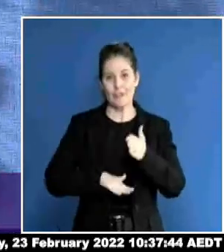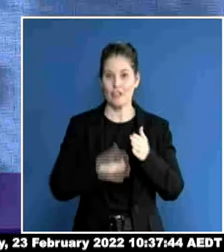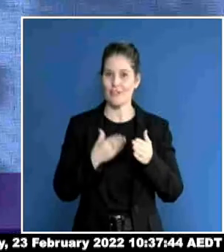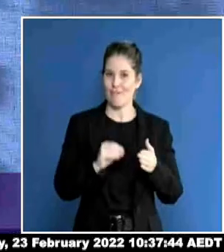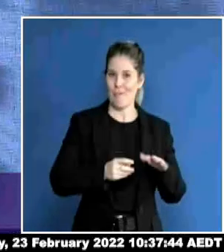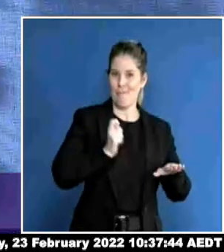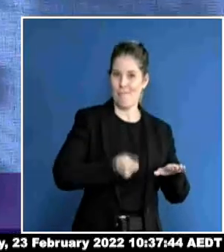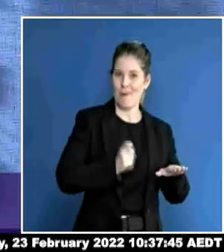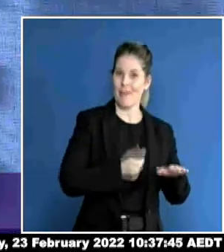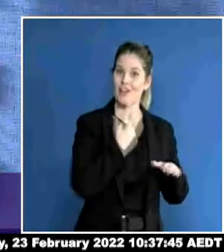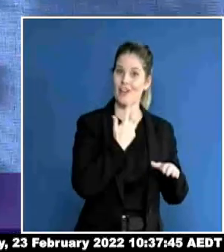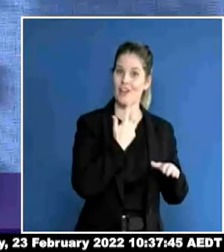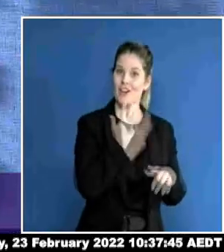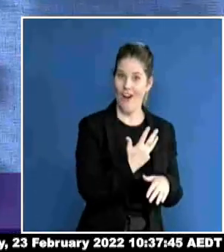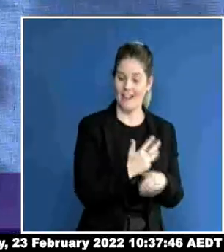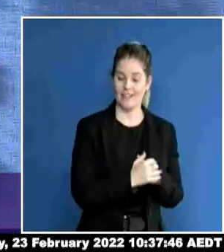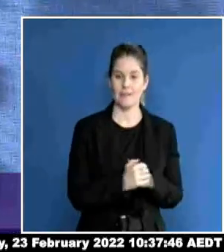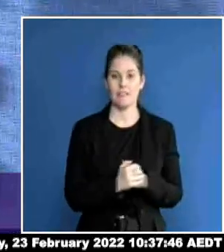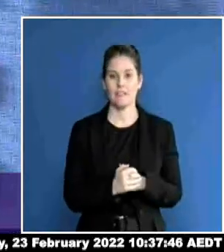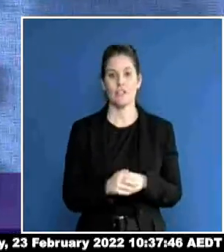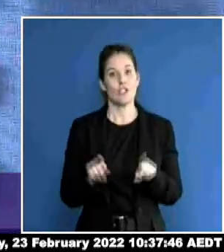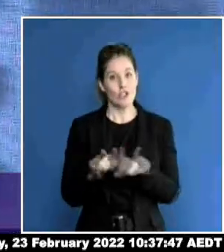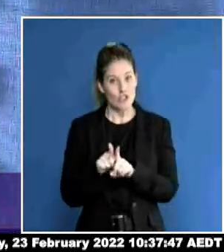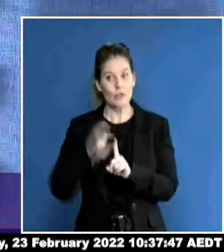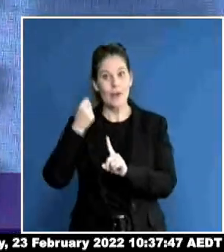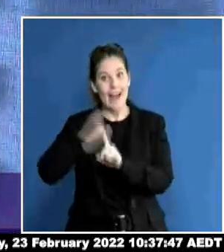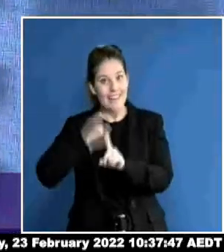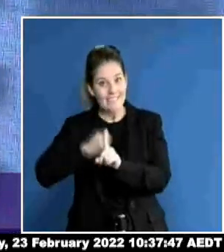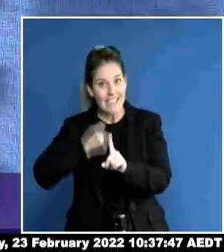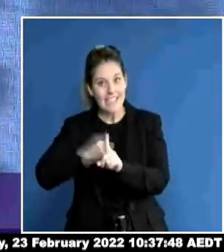advocates and experts who participated in Public hearing 9.